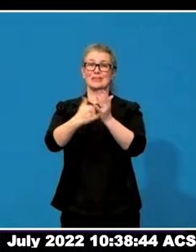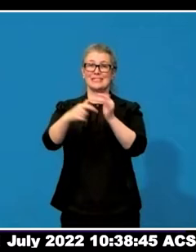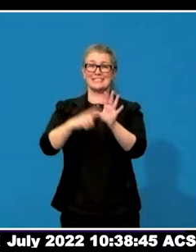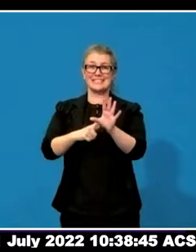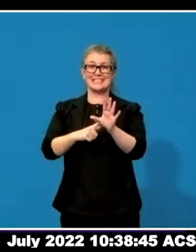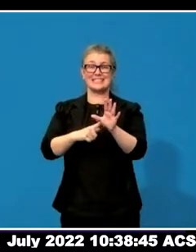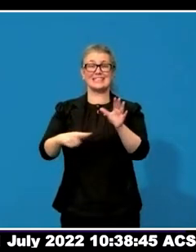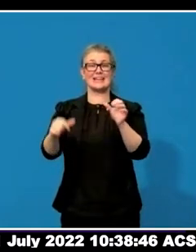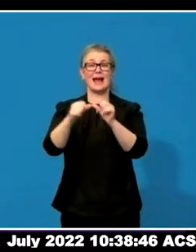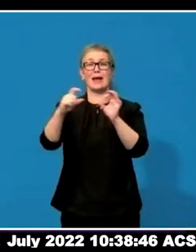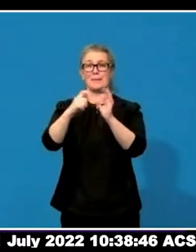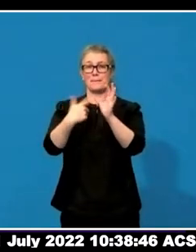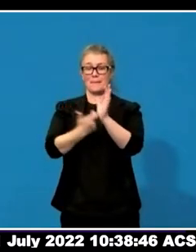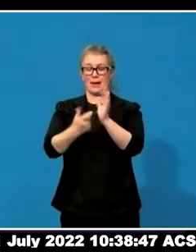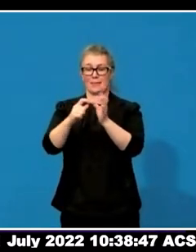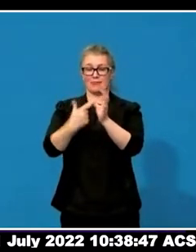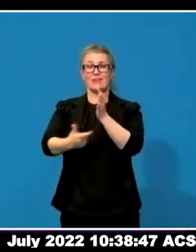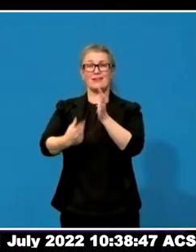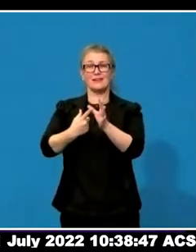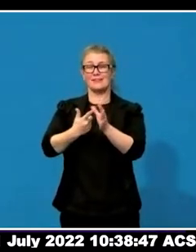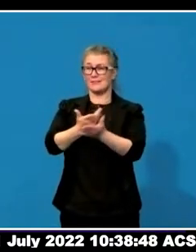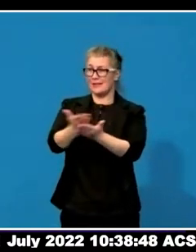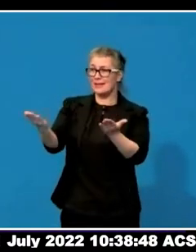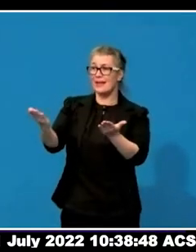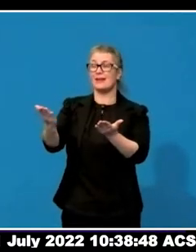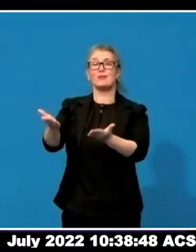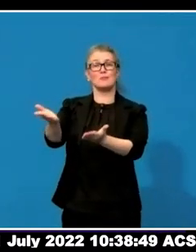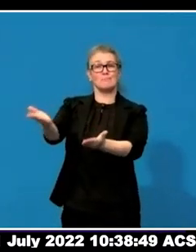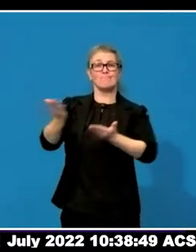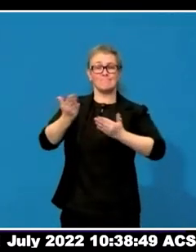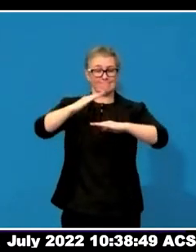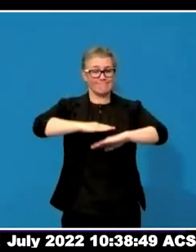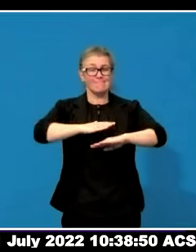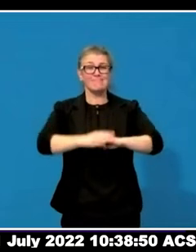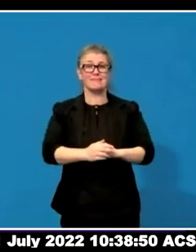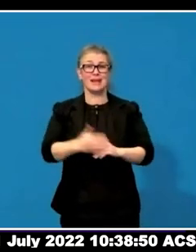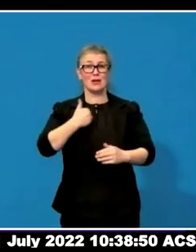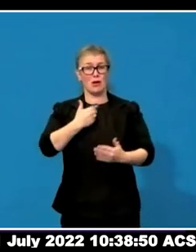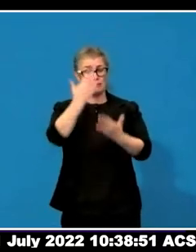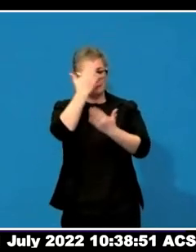generous welcome to country and also pay my respects to all First Nations people, with